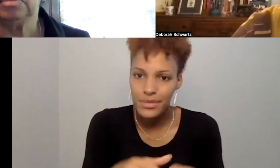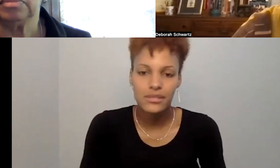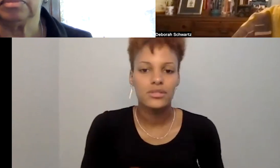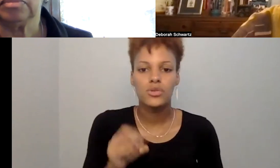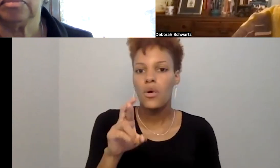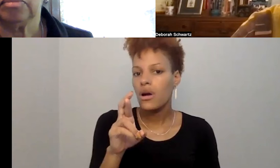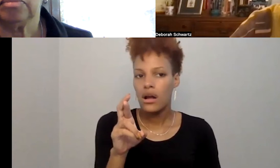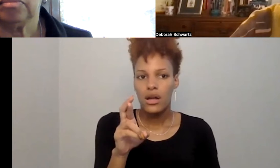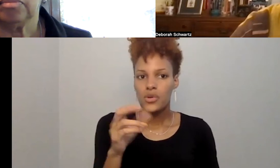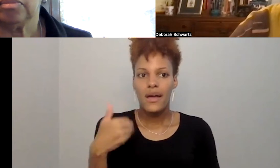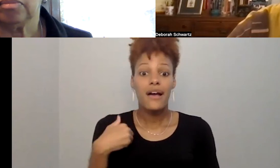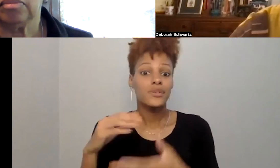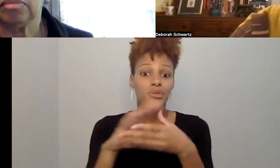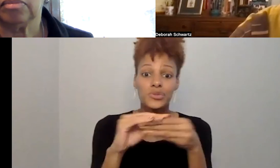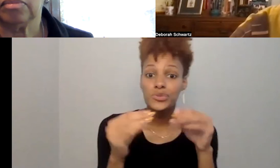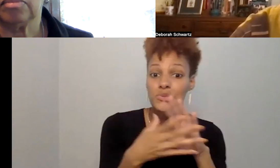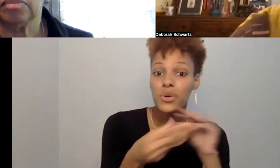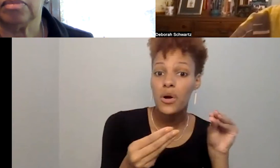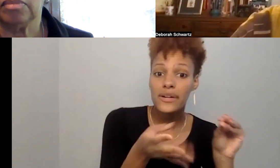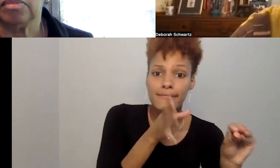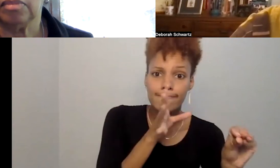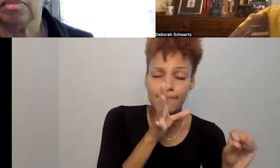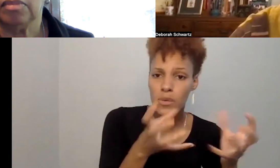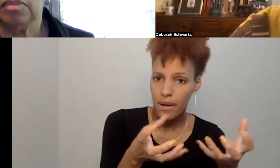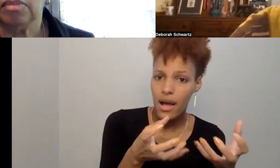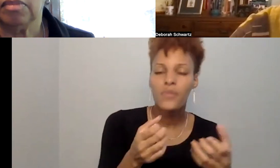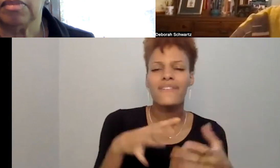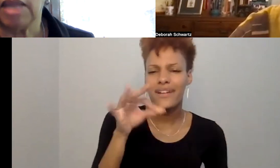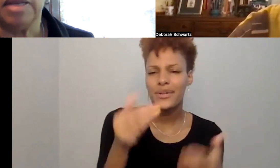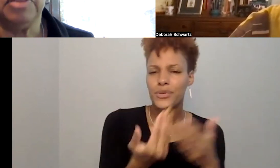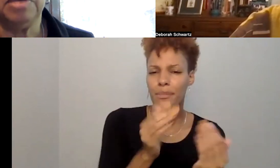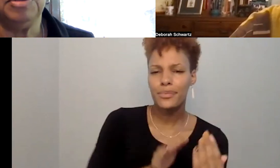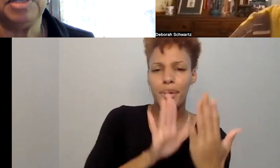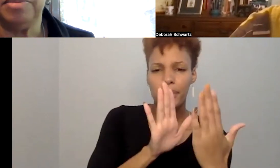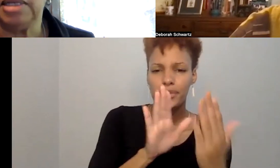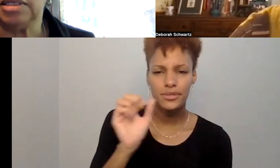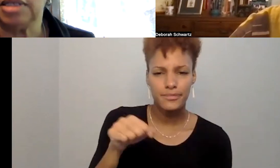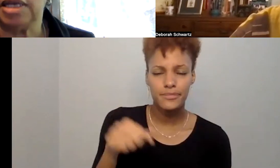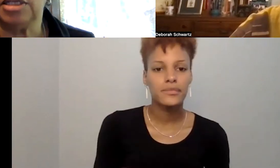to tell we find another way to tell those stories. And I think a museum that does that